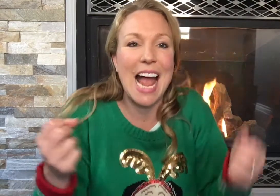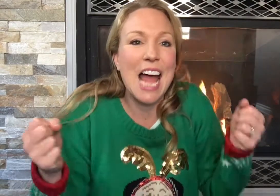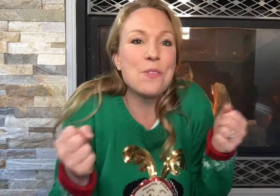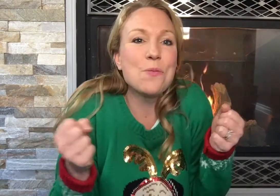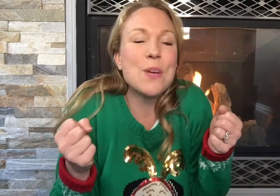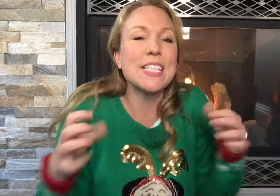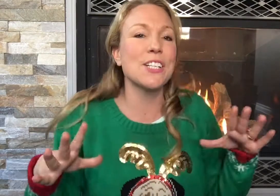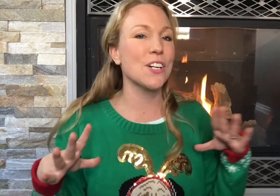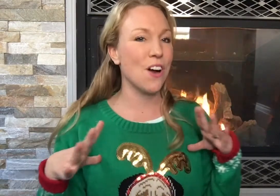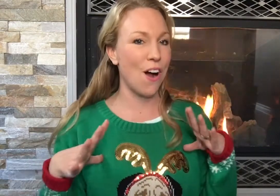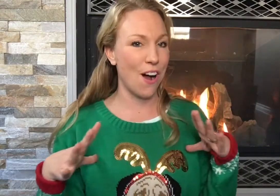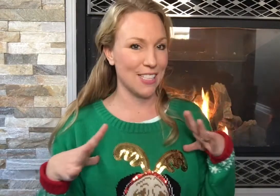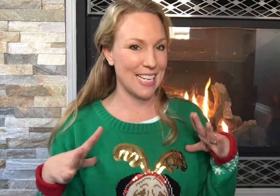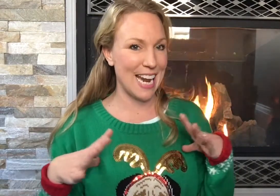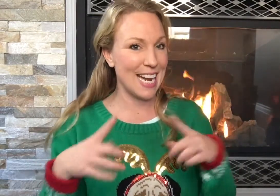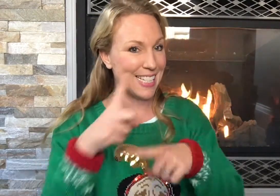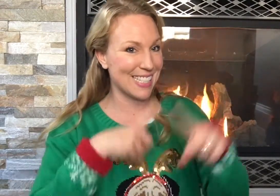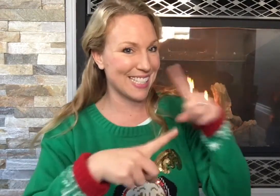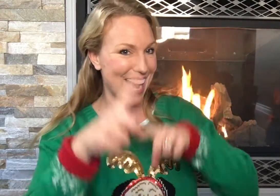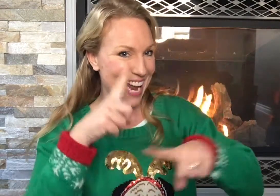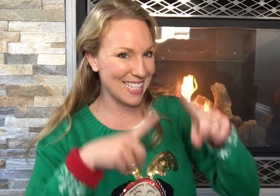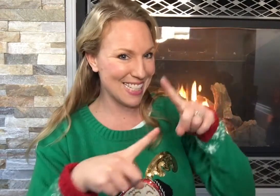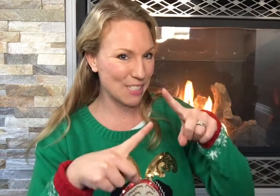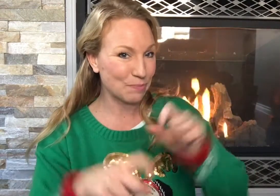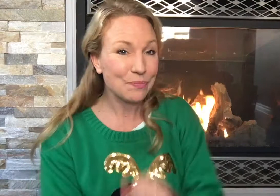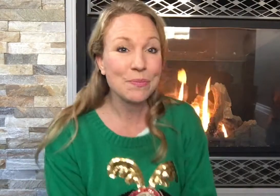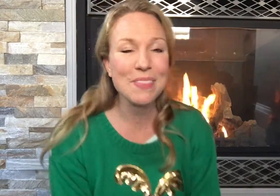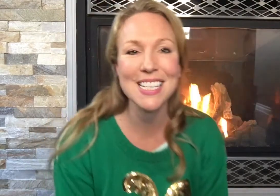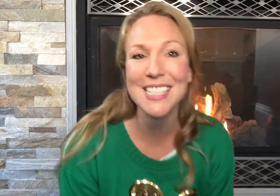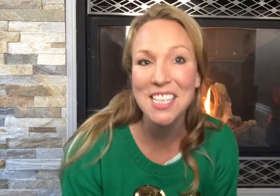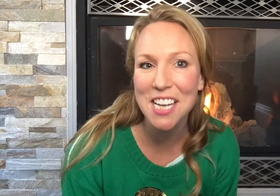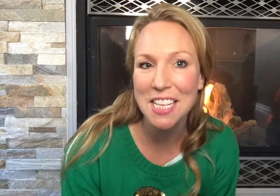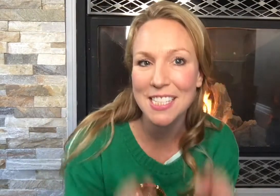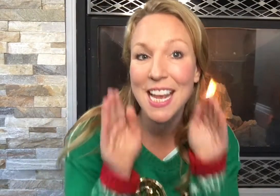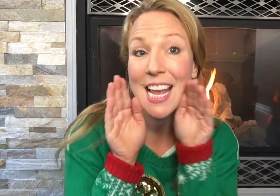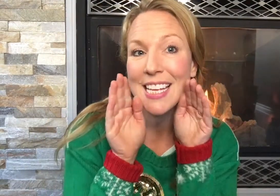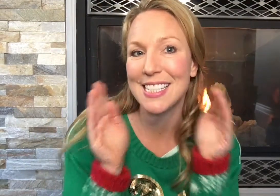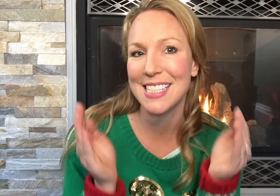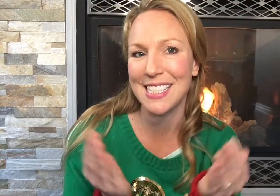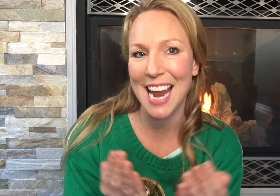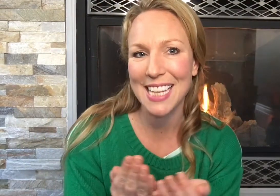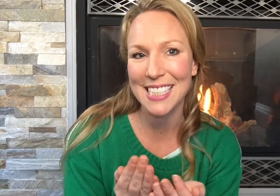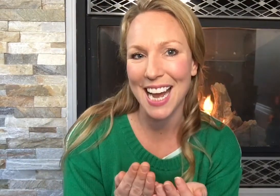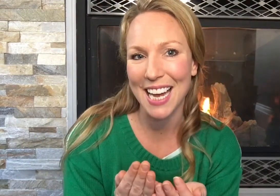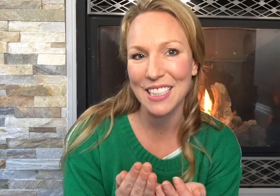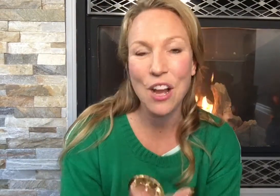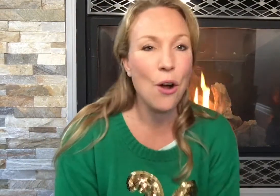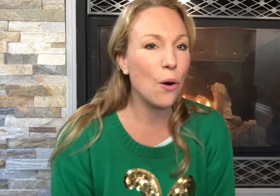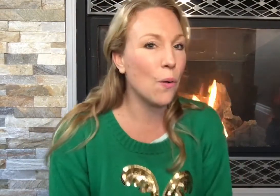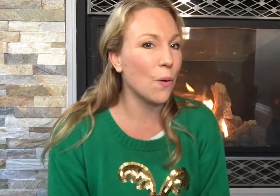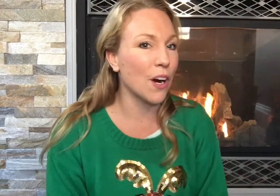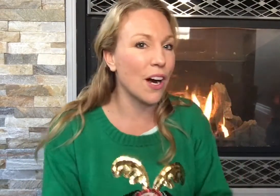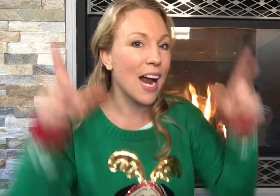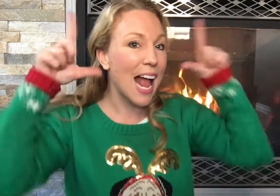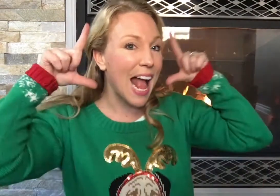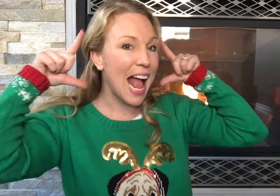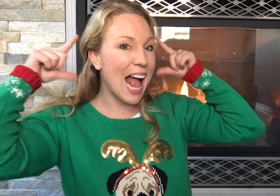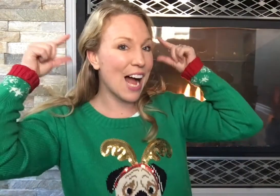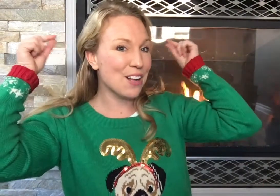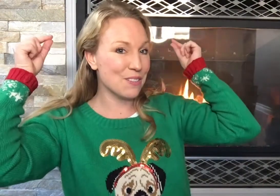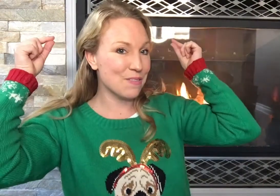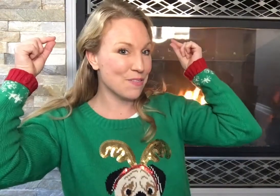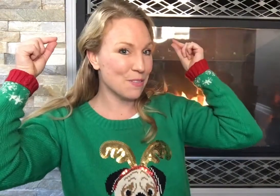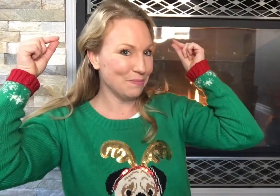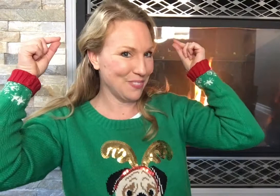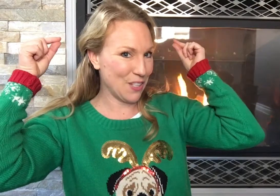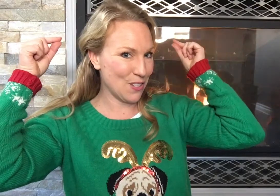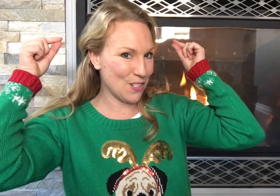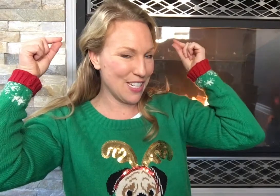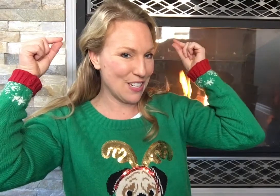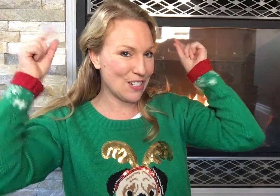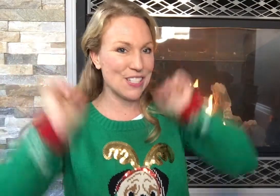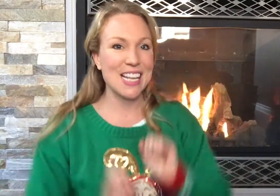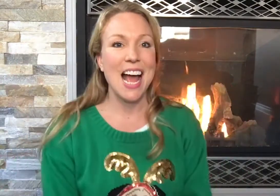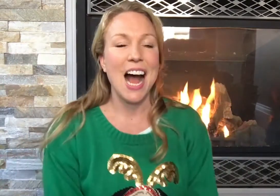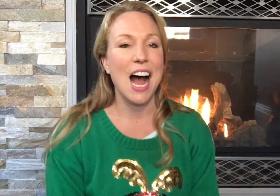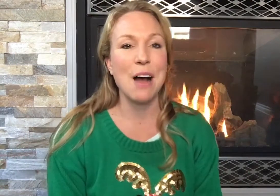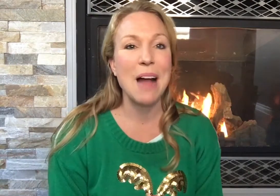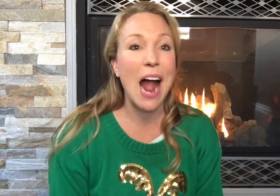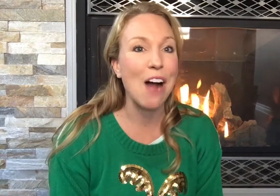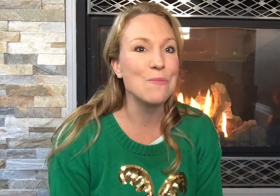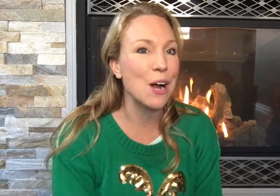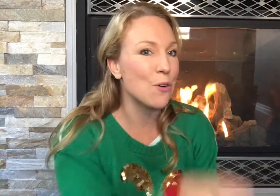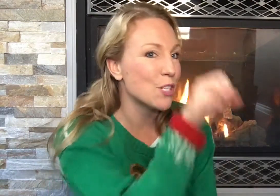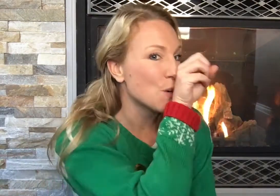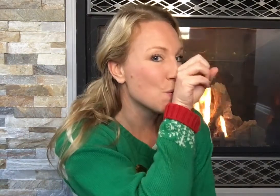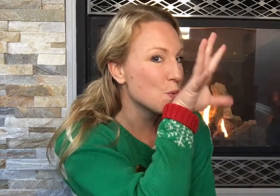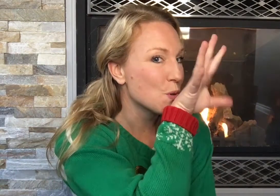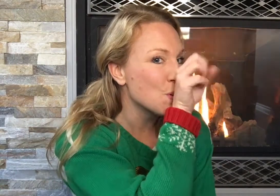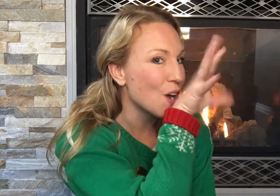WINTER HOLIDAY SIGNS, such as SANTA or ELF, like their little ears. How about RUDOLPH,